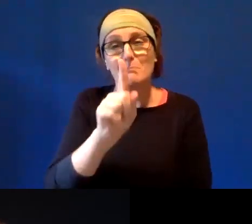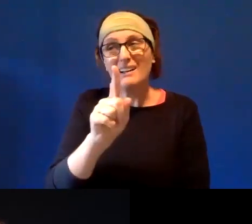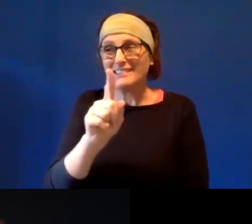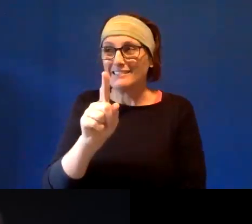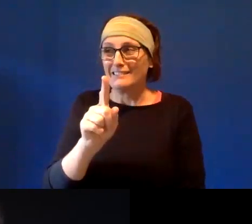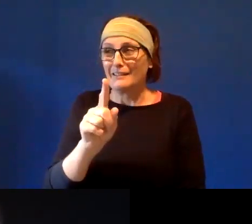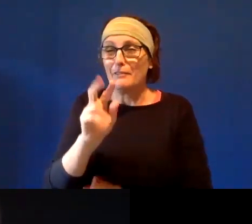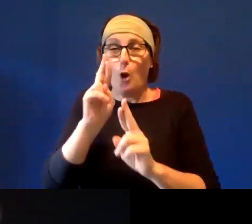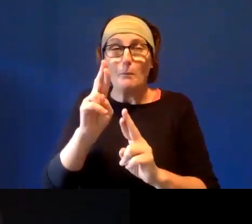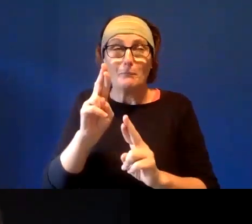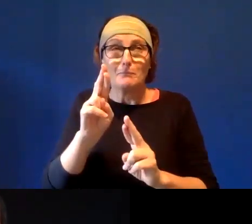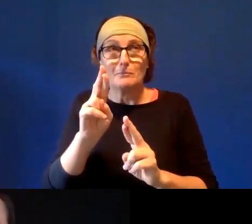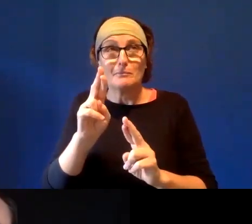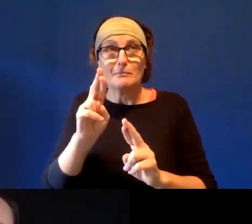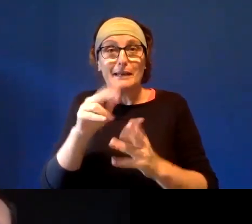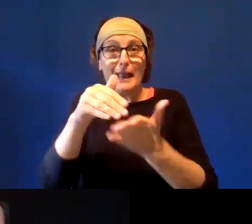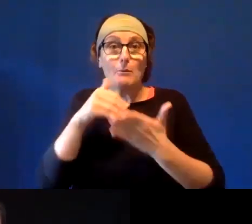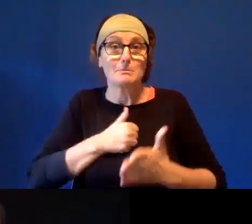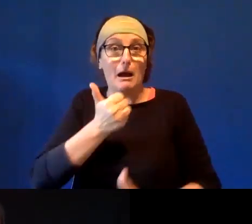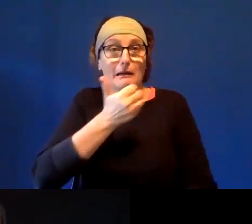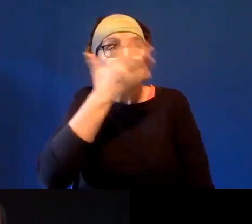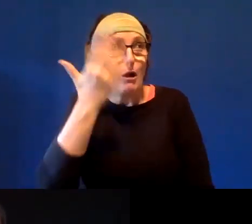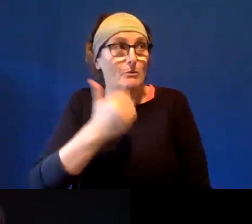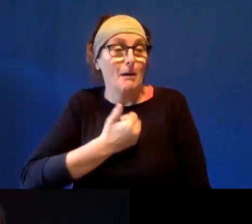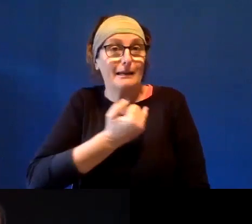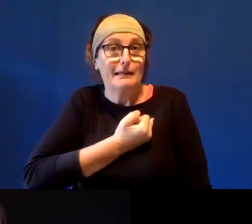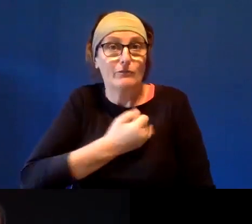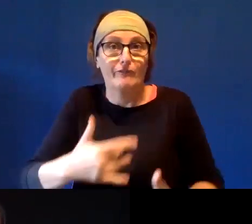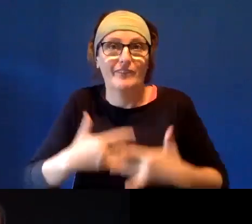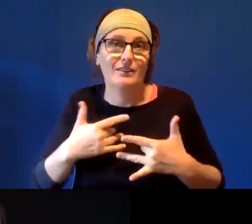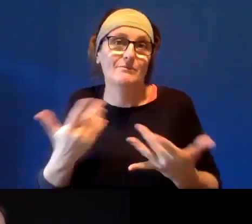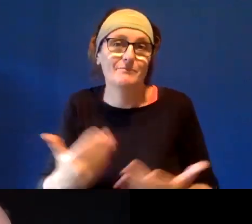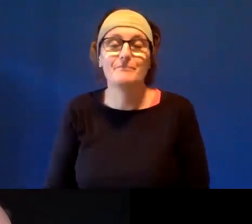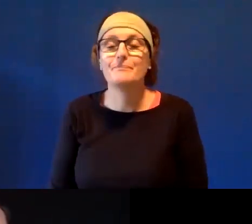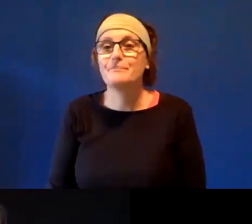We had another question about - from Cinsa. Hello!